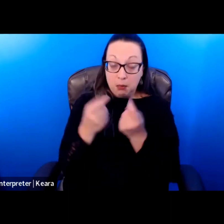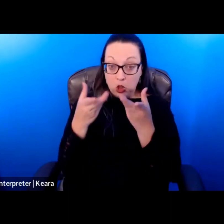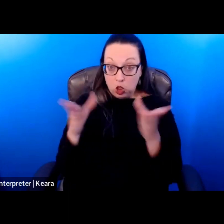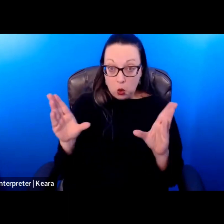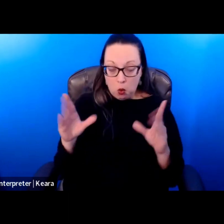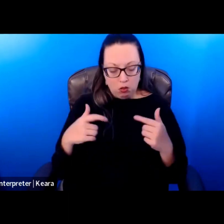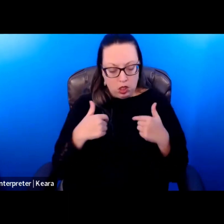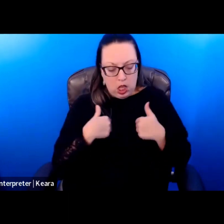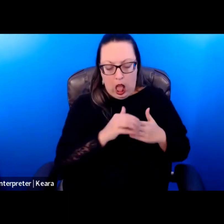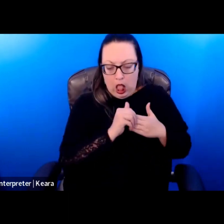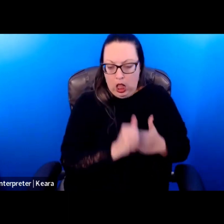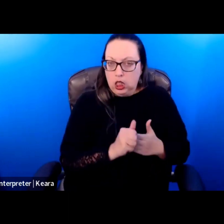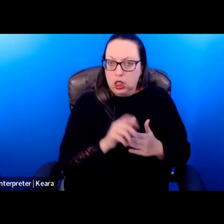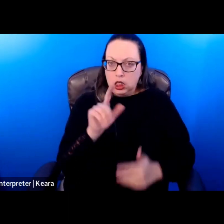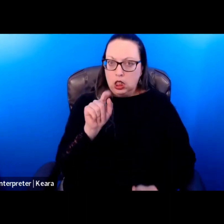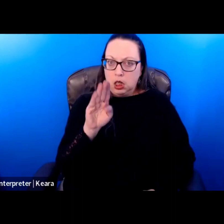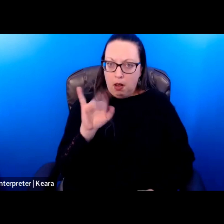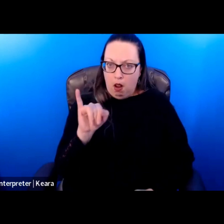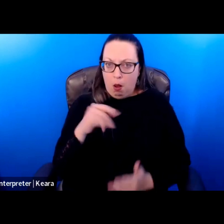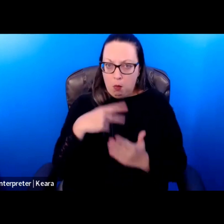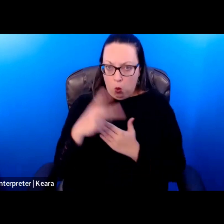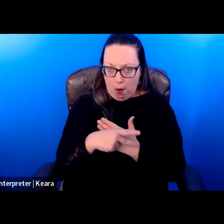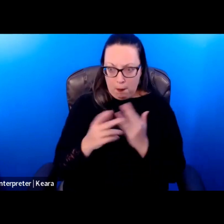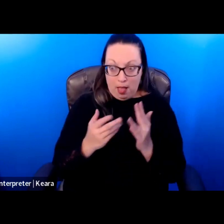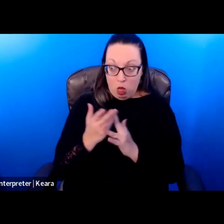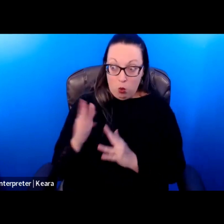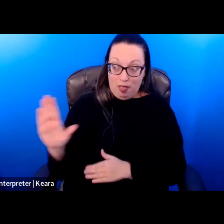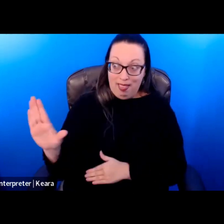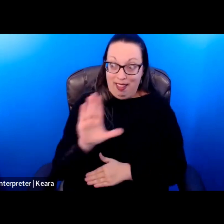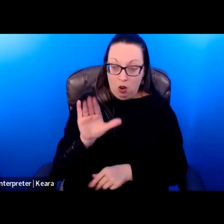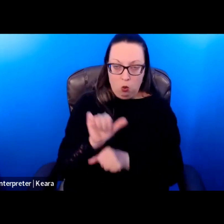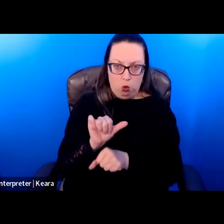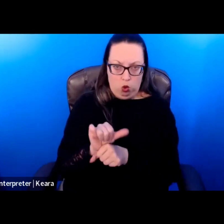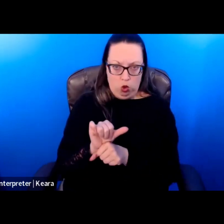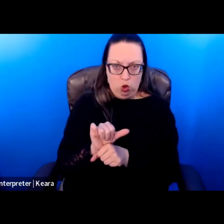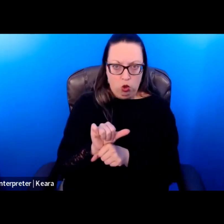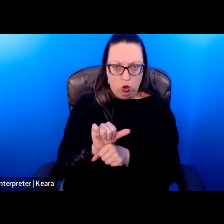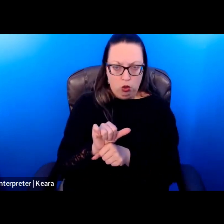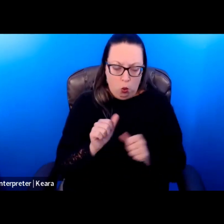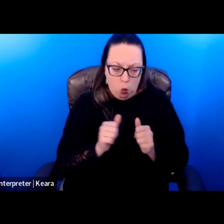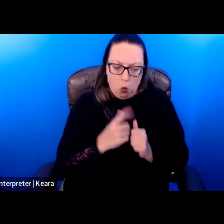programs. And so through their work, not just with, you know, with us in ACL, but outside of,